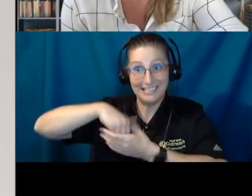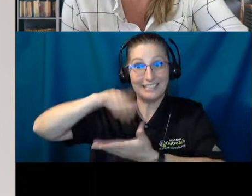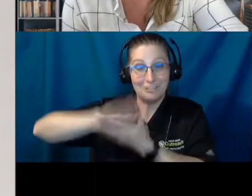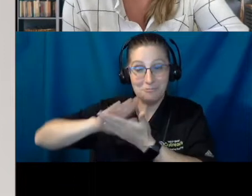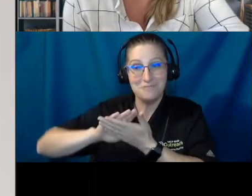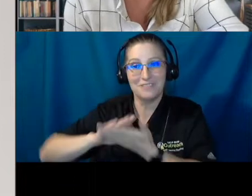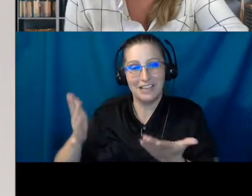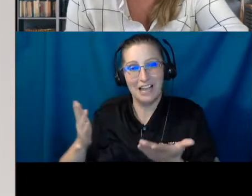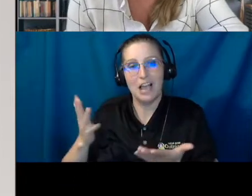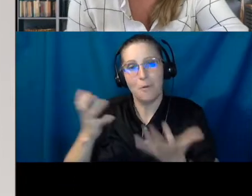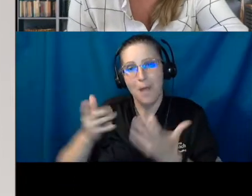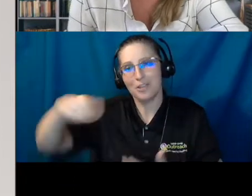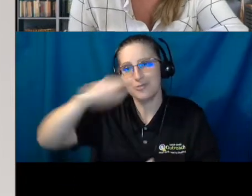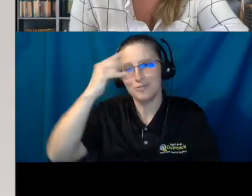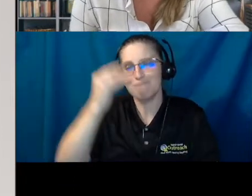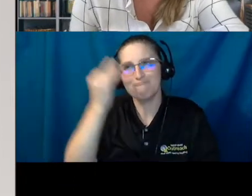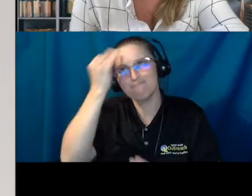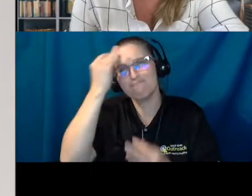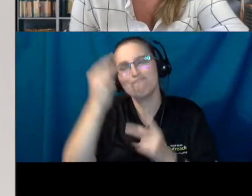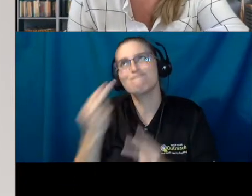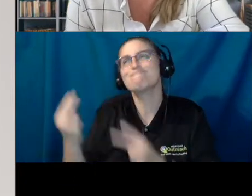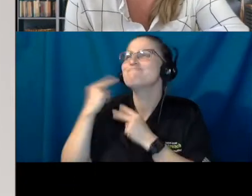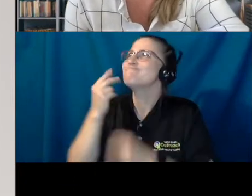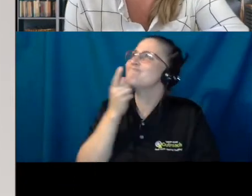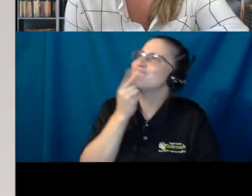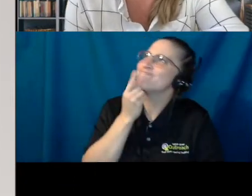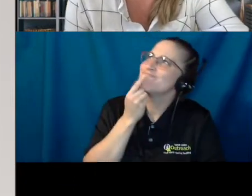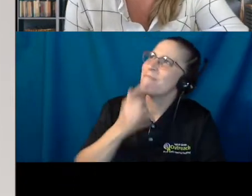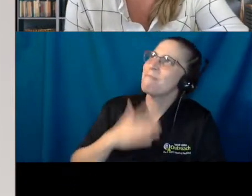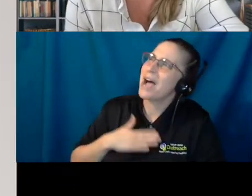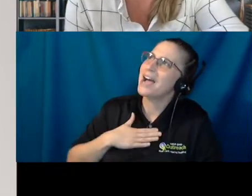we just want you to kind of think back to your school years. You know, could you remember